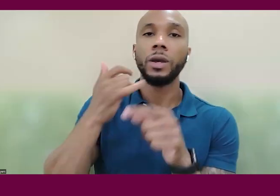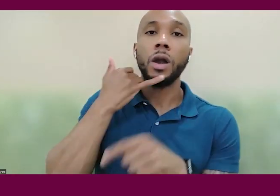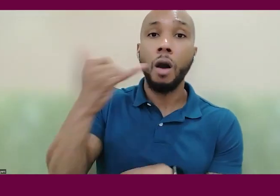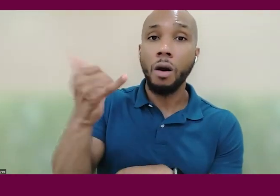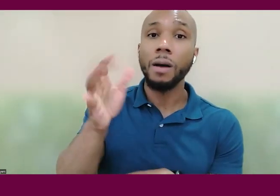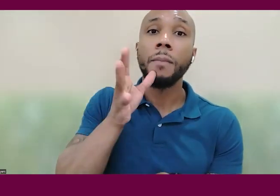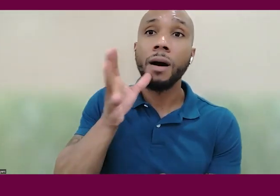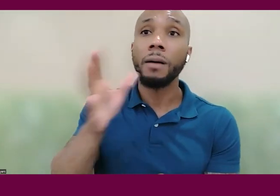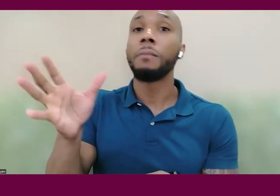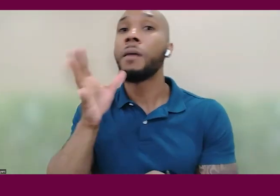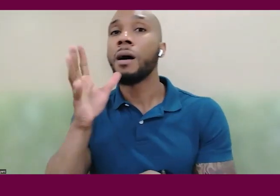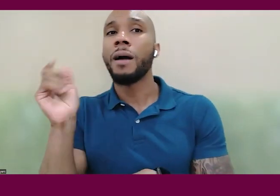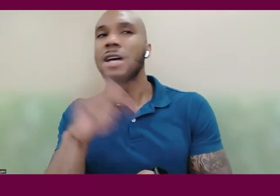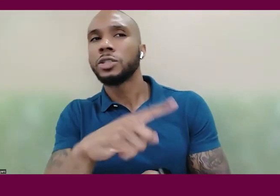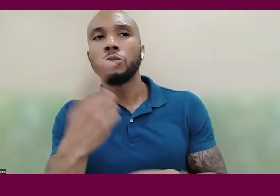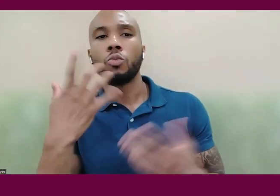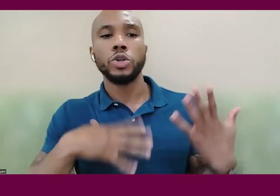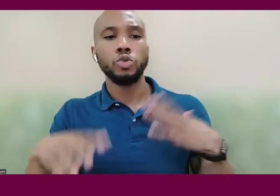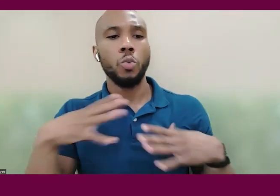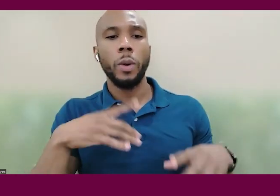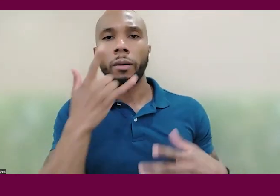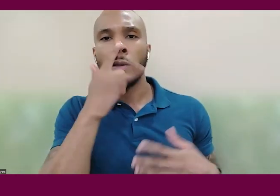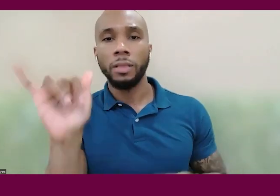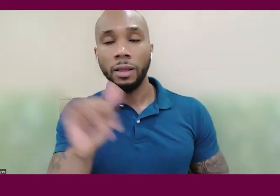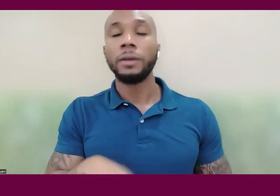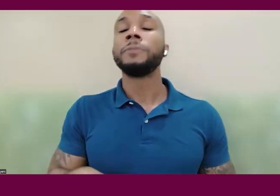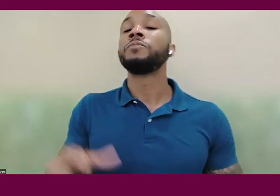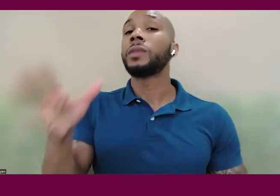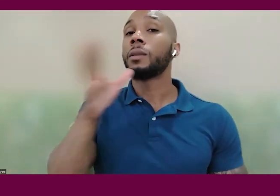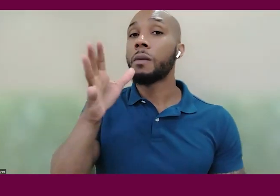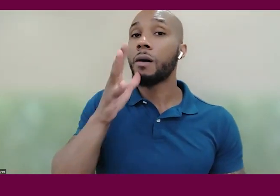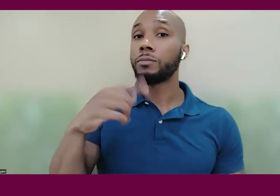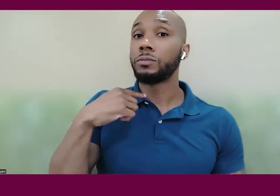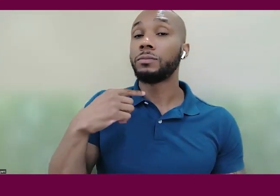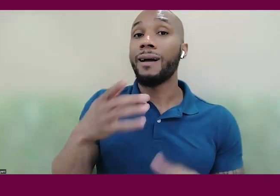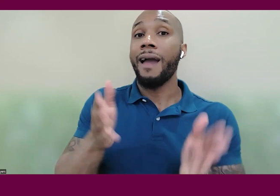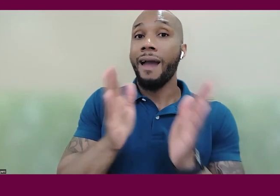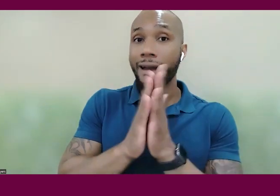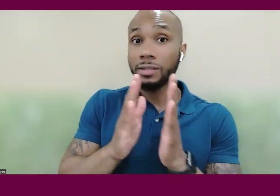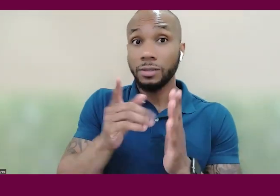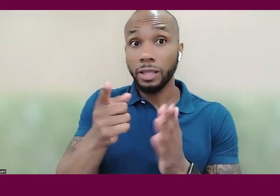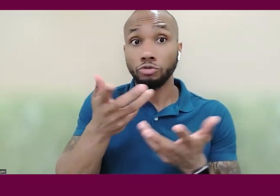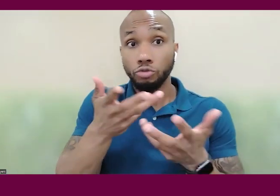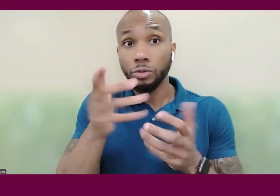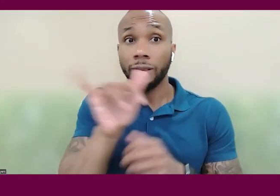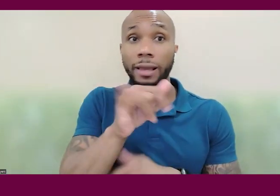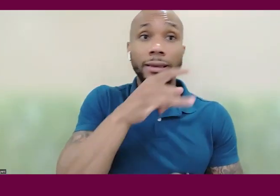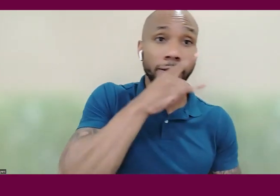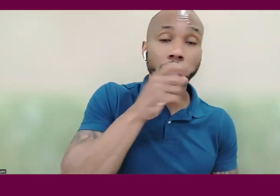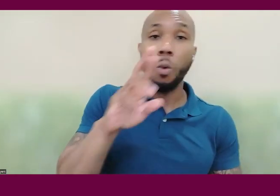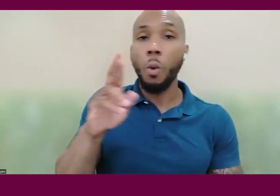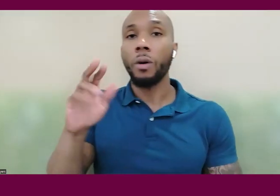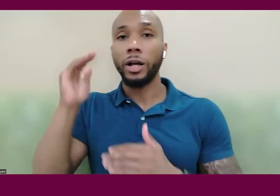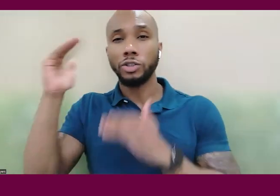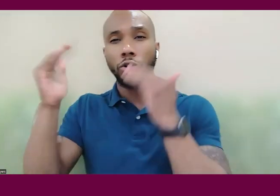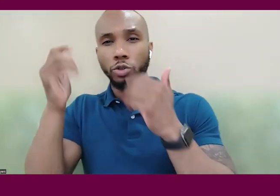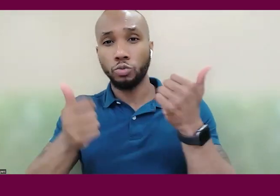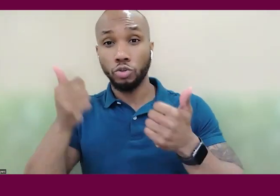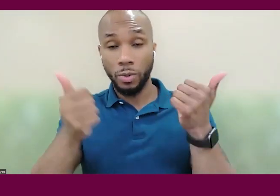His mother asked them what they were wearing and his mother asked them, "Are they treating you like kids or are they treating you like adults?"